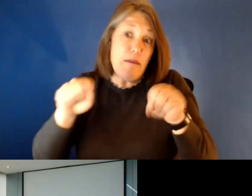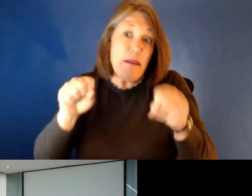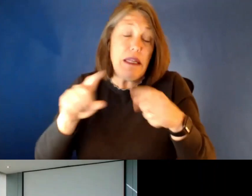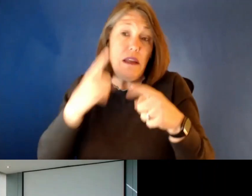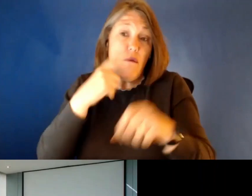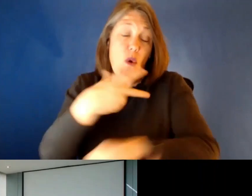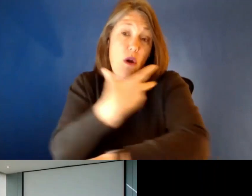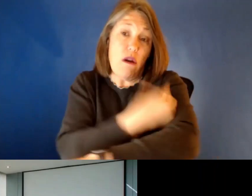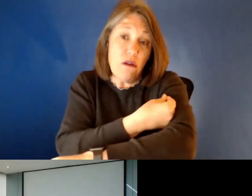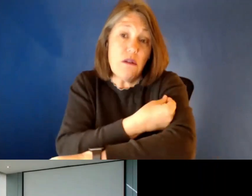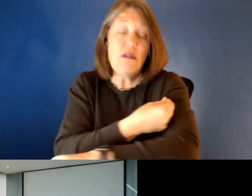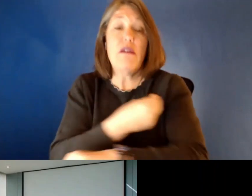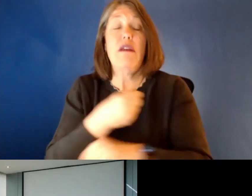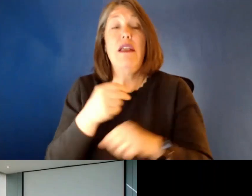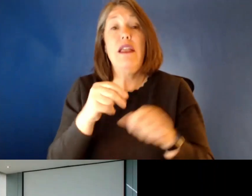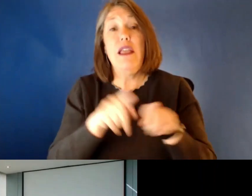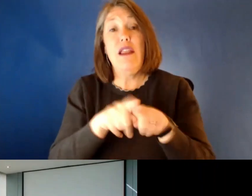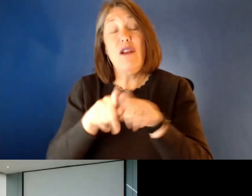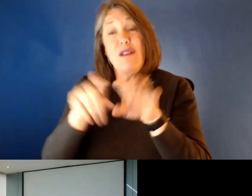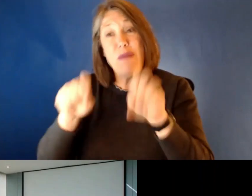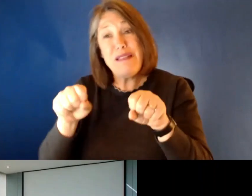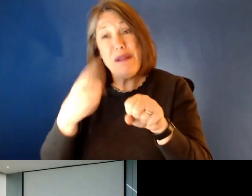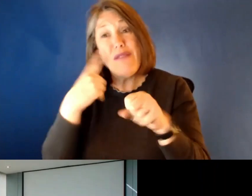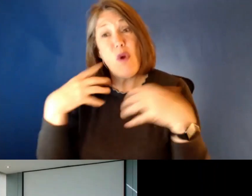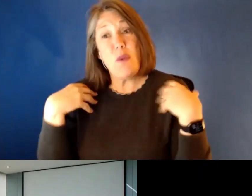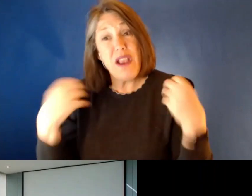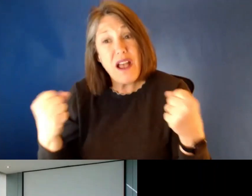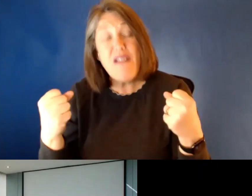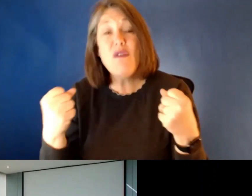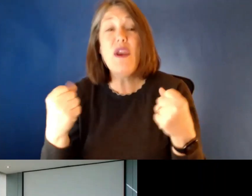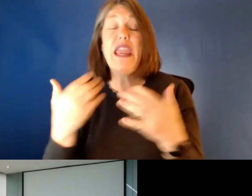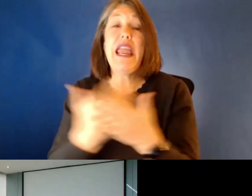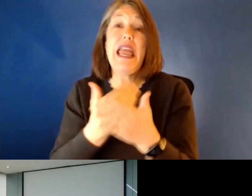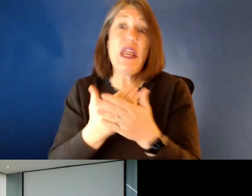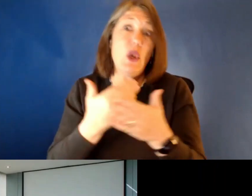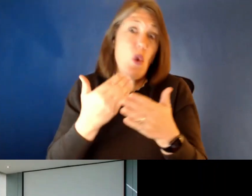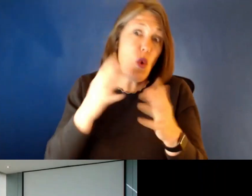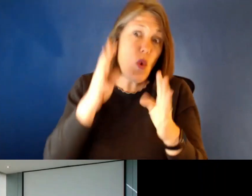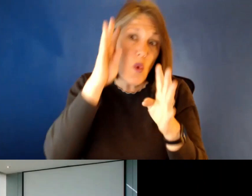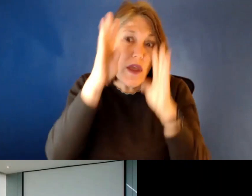possibility of recovery and new forms of innovation as we work together